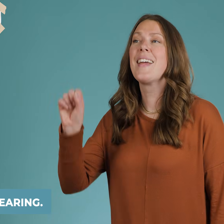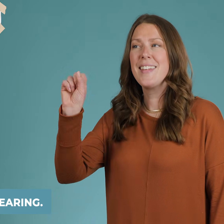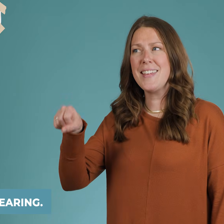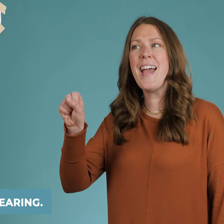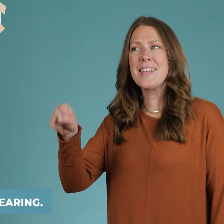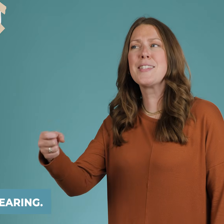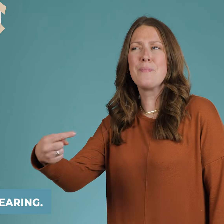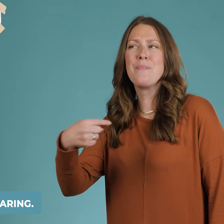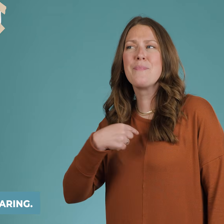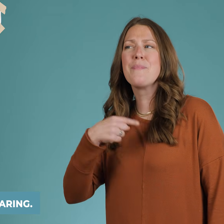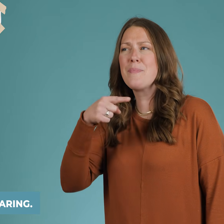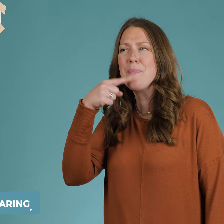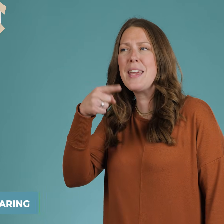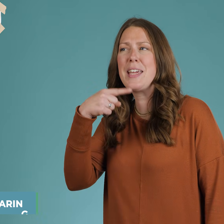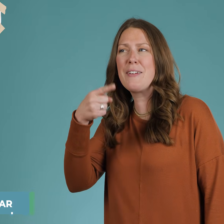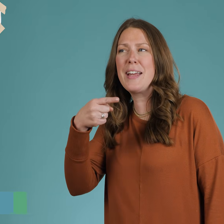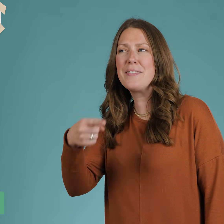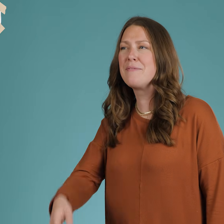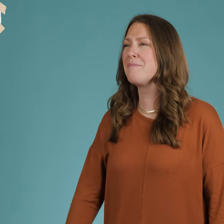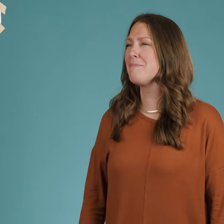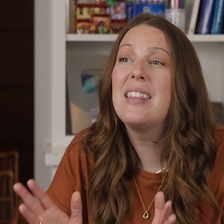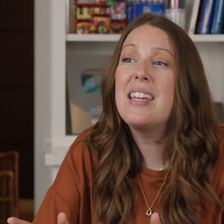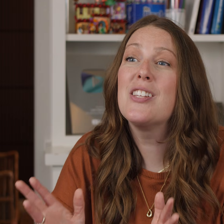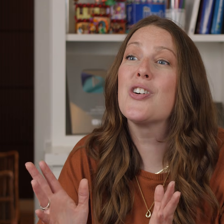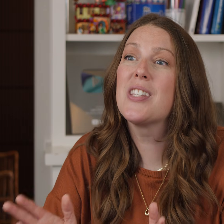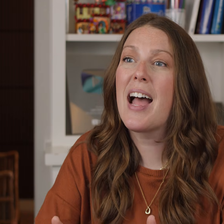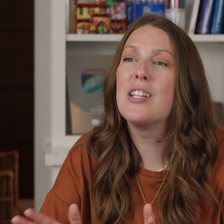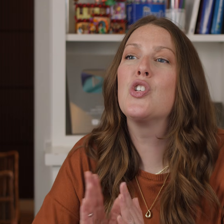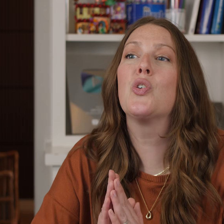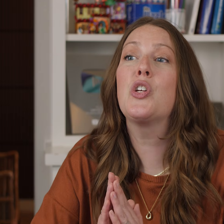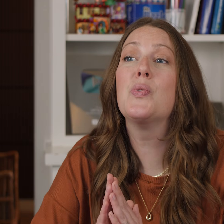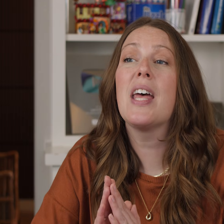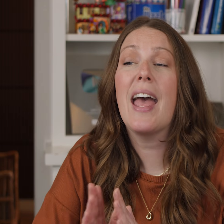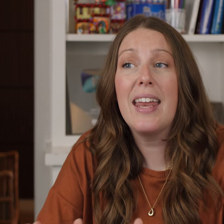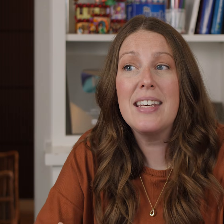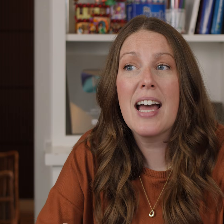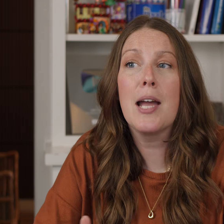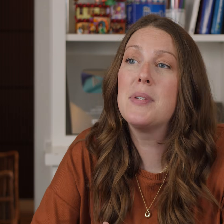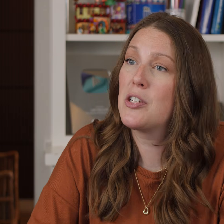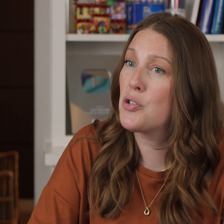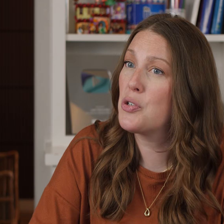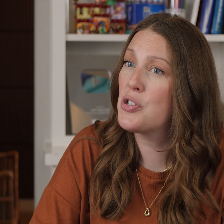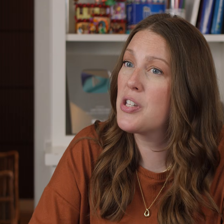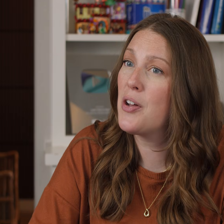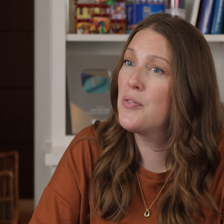like your family background and more. These are signs you'll use any time to introduce yourself